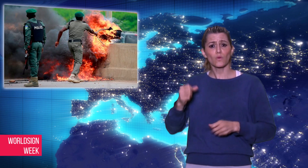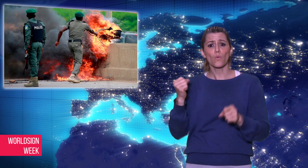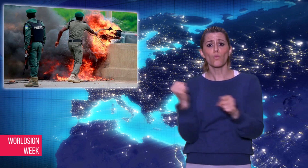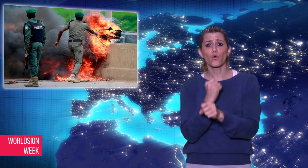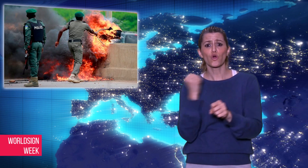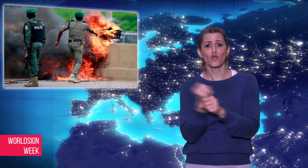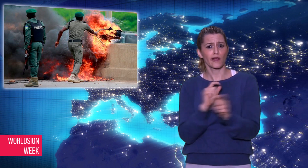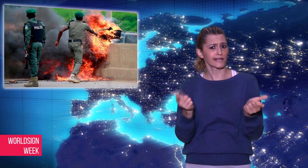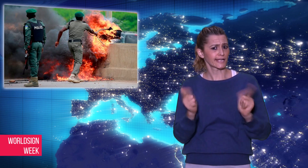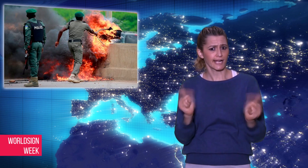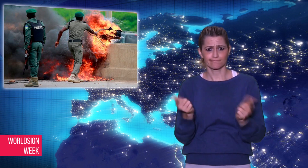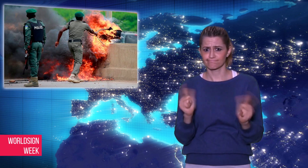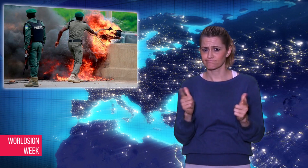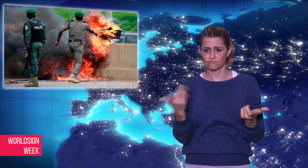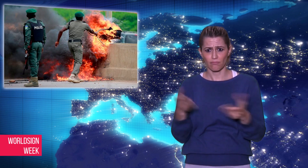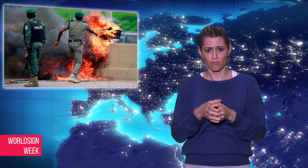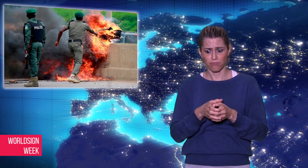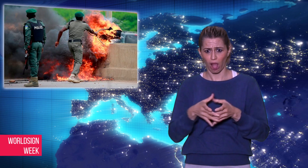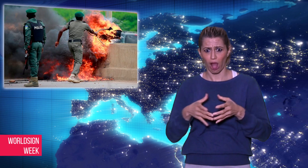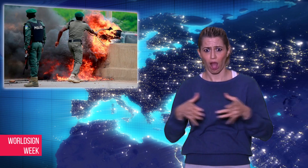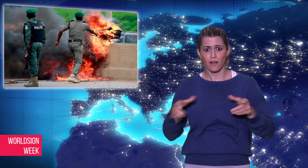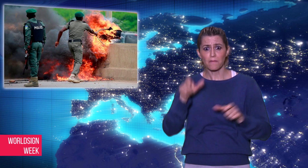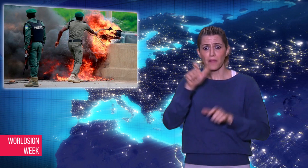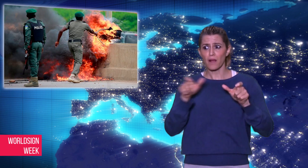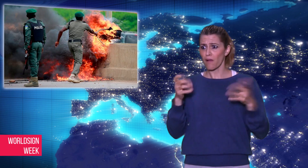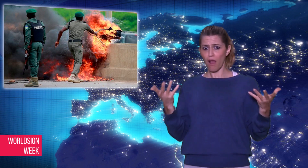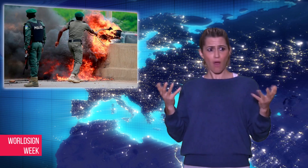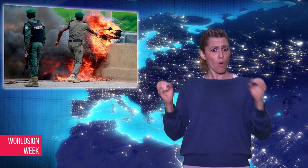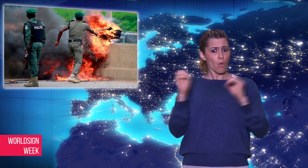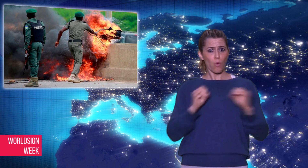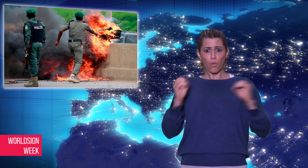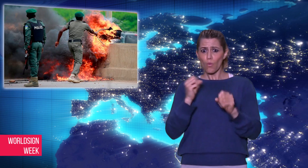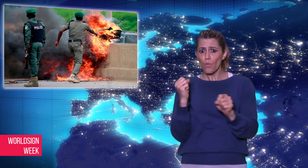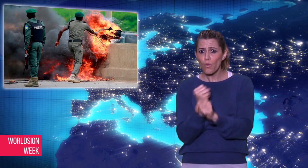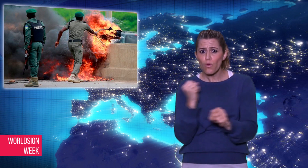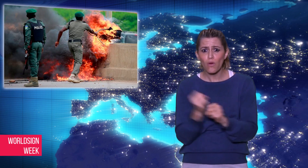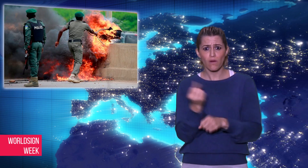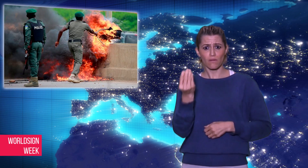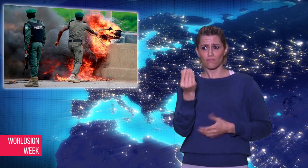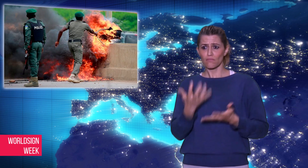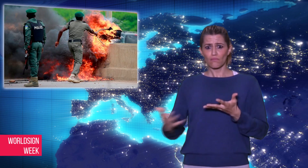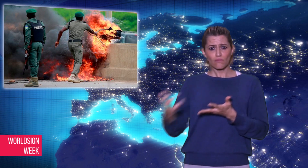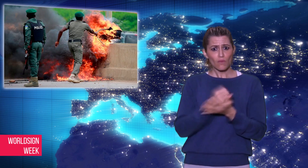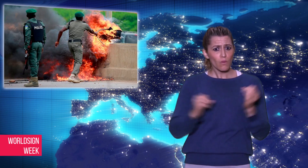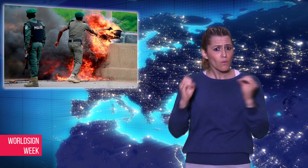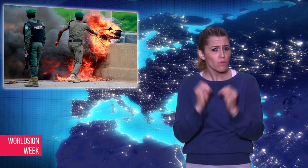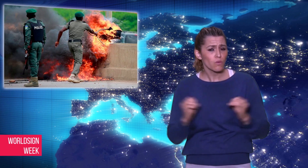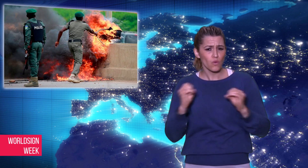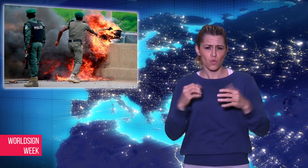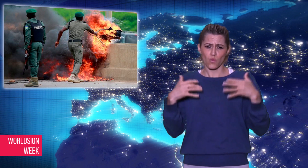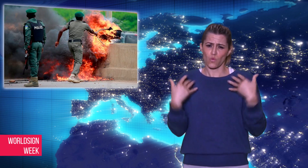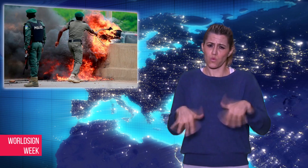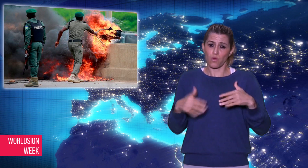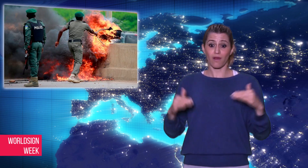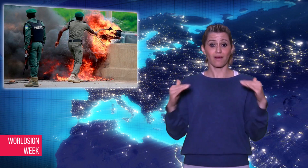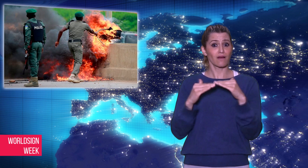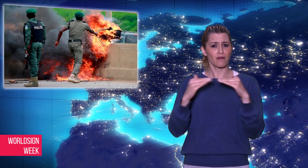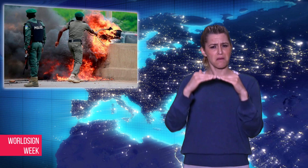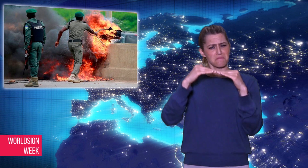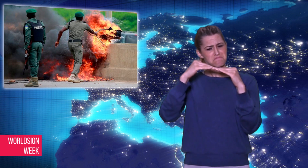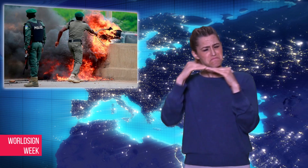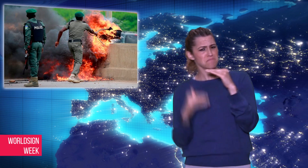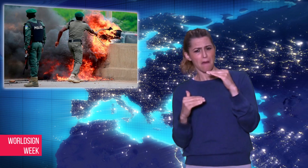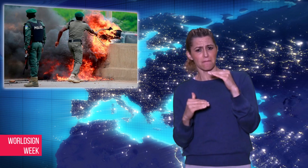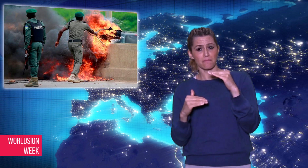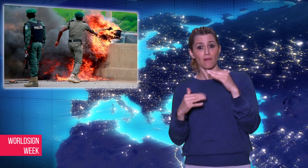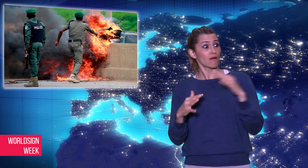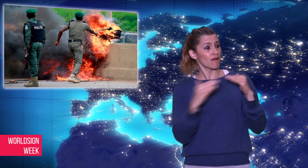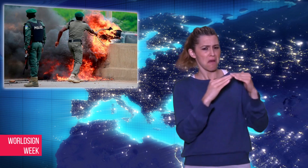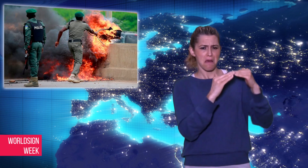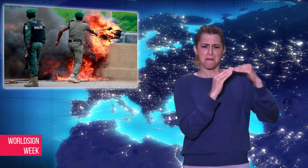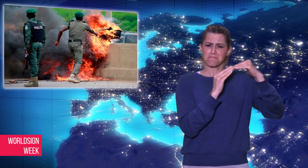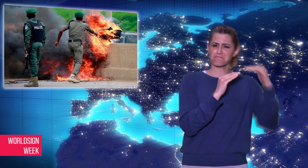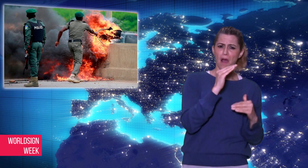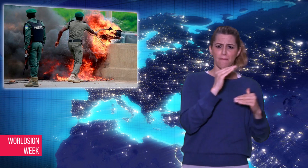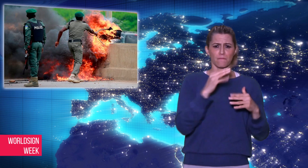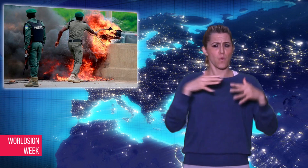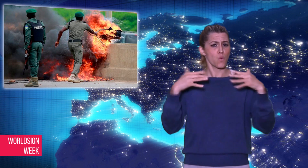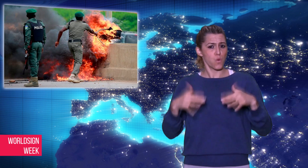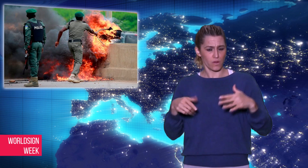Some South Africans blame foreigners for taking away